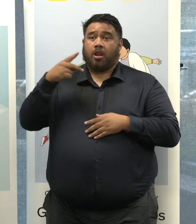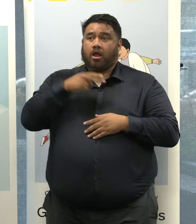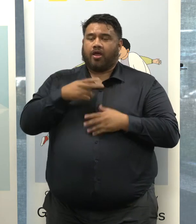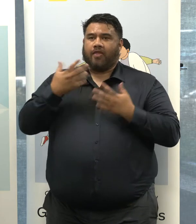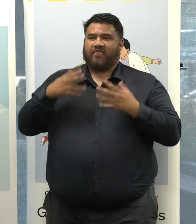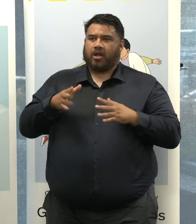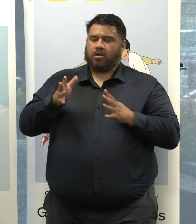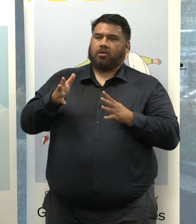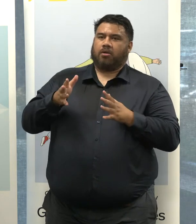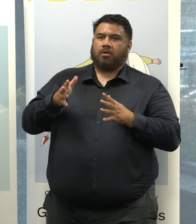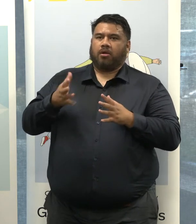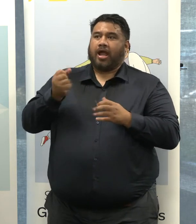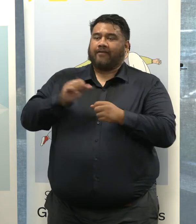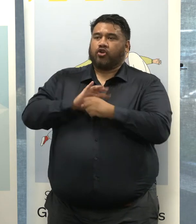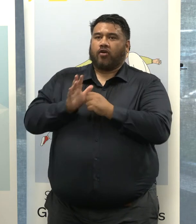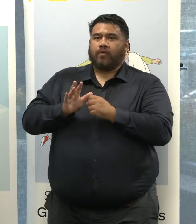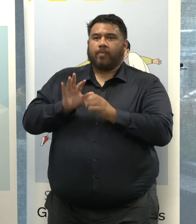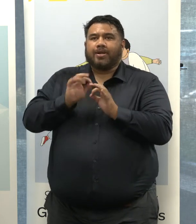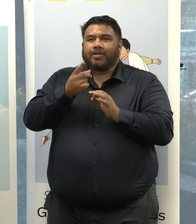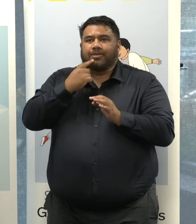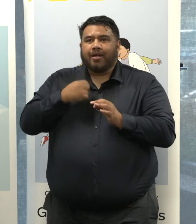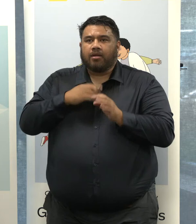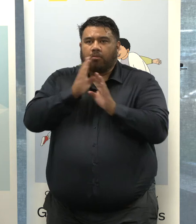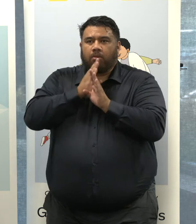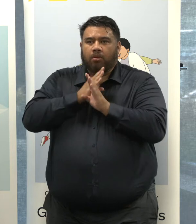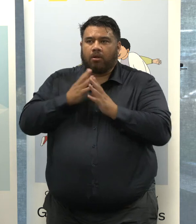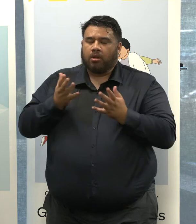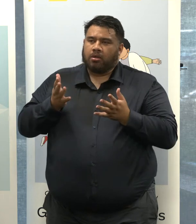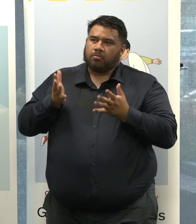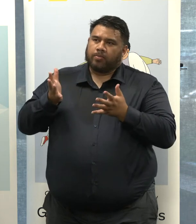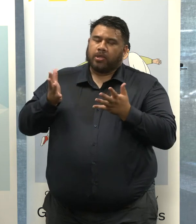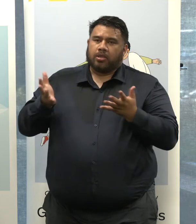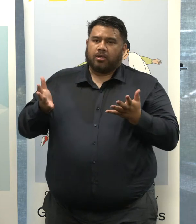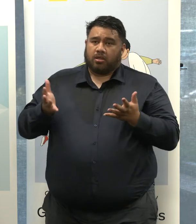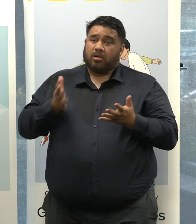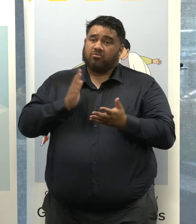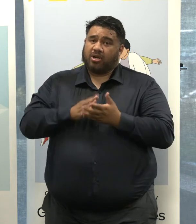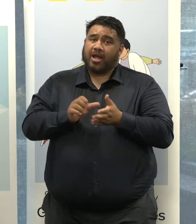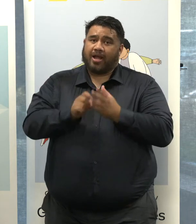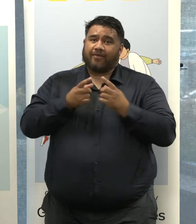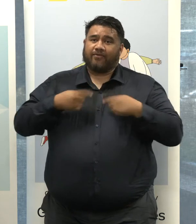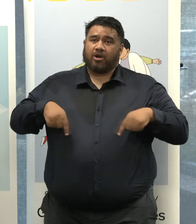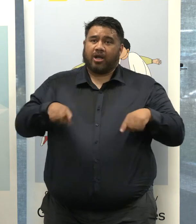in their health and will turn up and be in a room and then